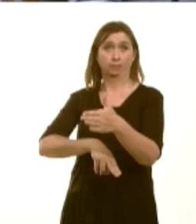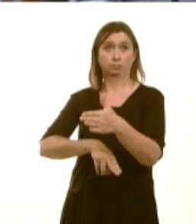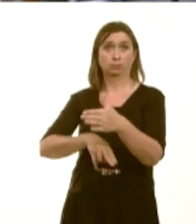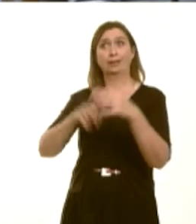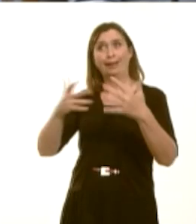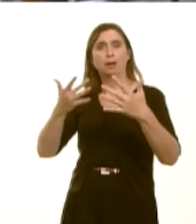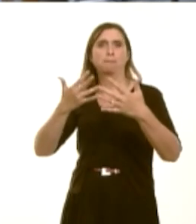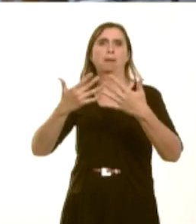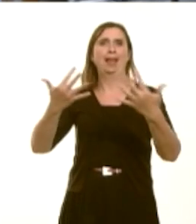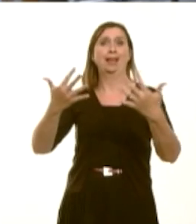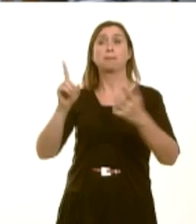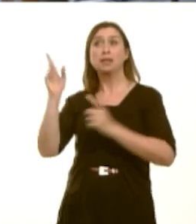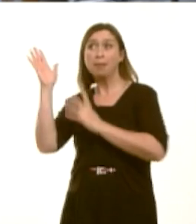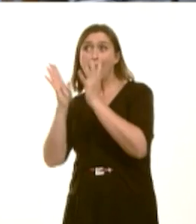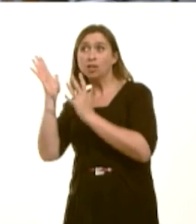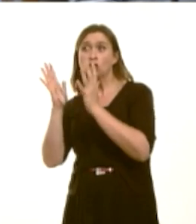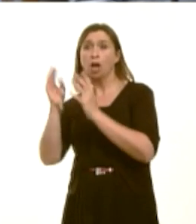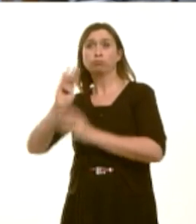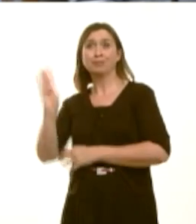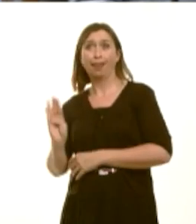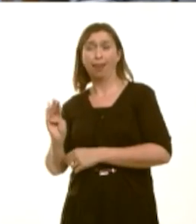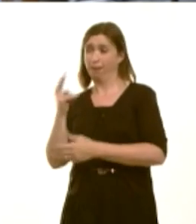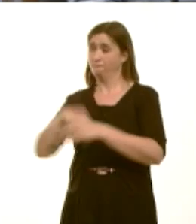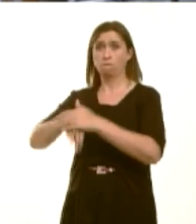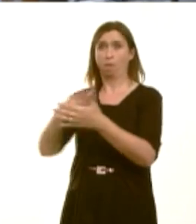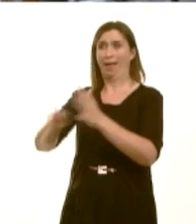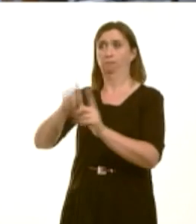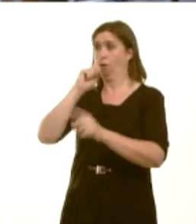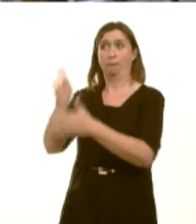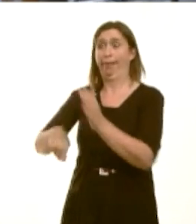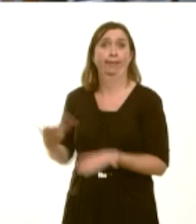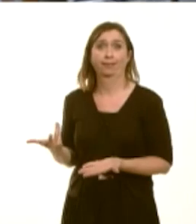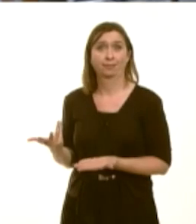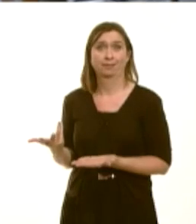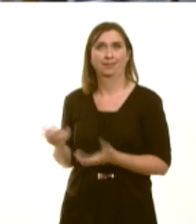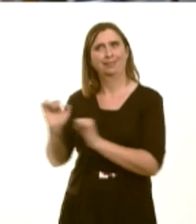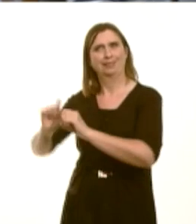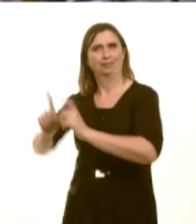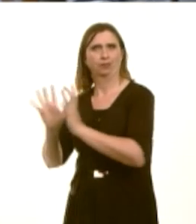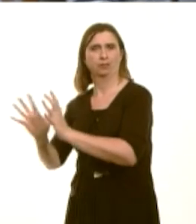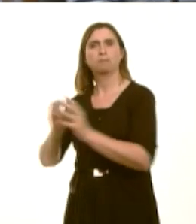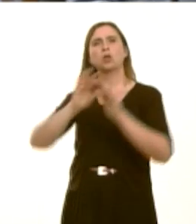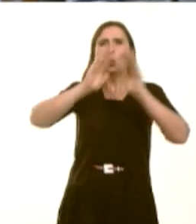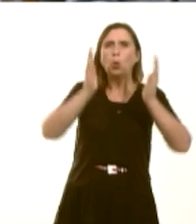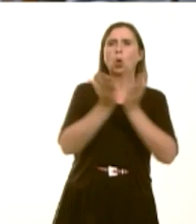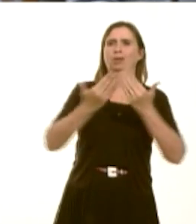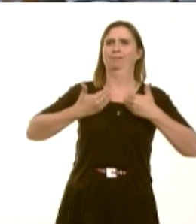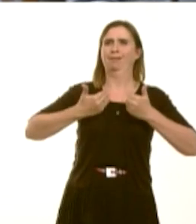and some countriesóMalaysia and Brazil, for exampleóthat have banned them completely. So, there is evidence from the World Health Organization that suggests that taking such